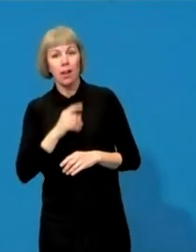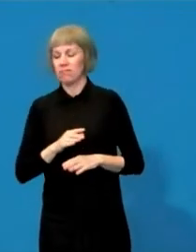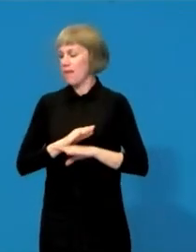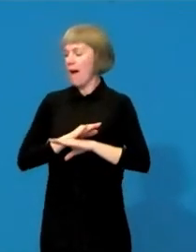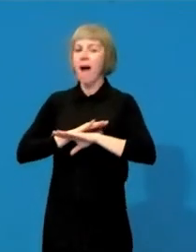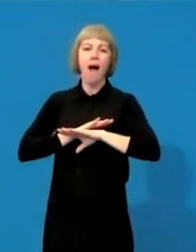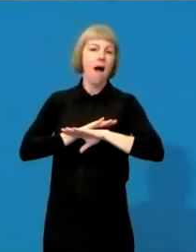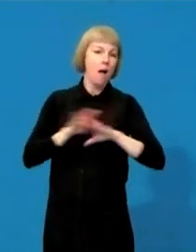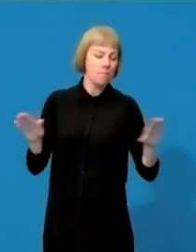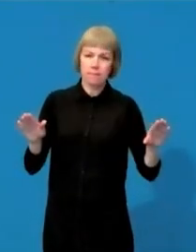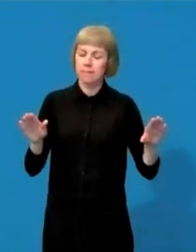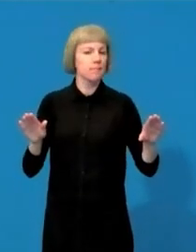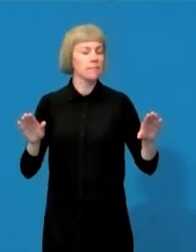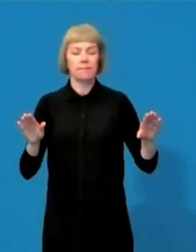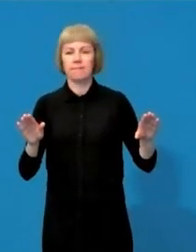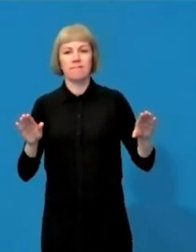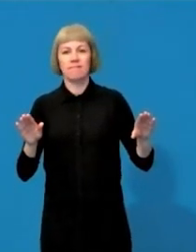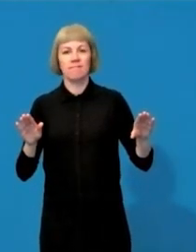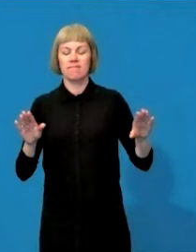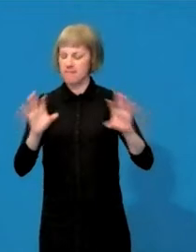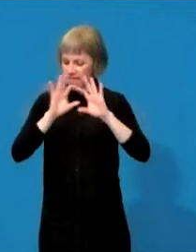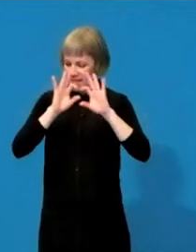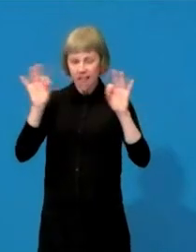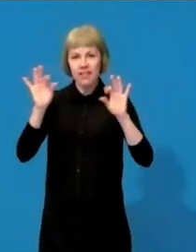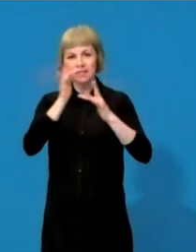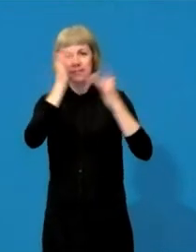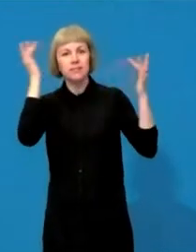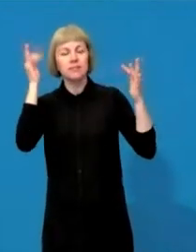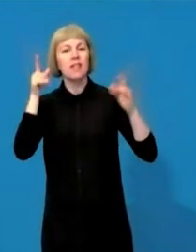Like, they don't understand the kinship, culture, you know.